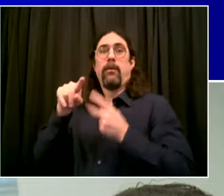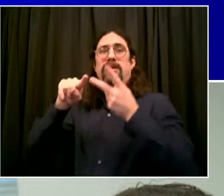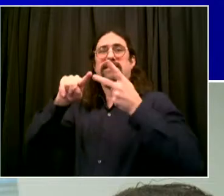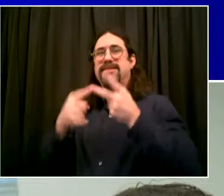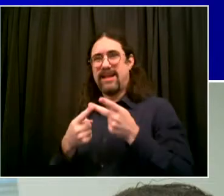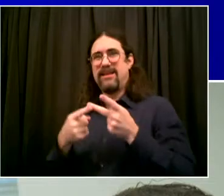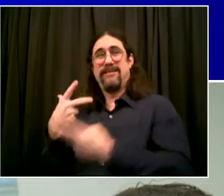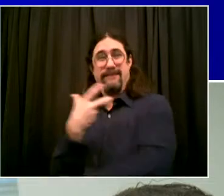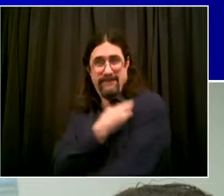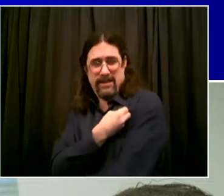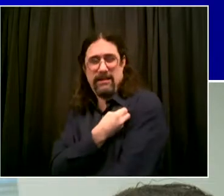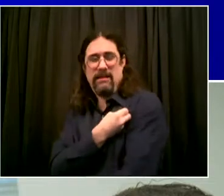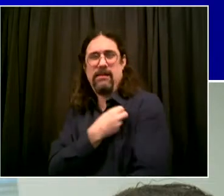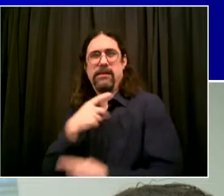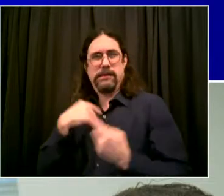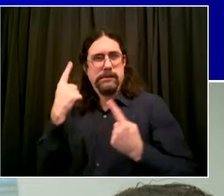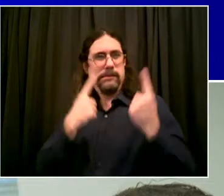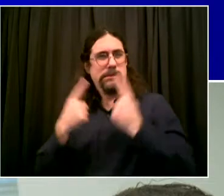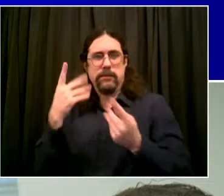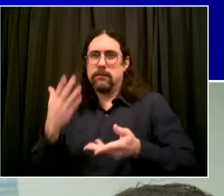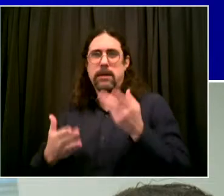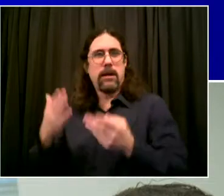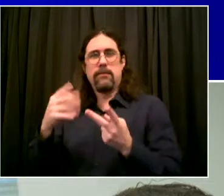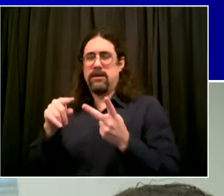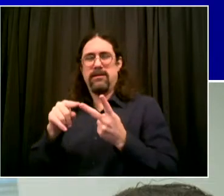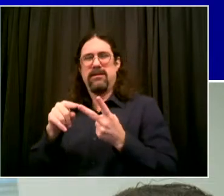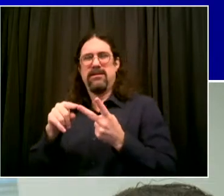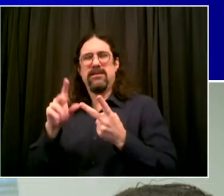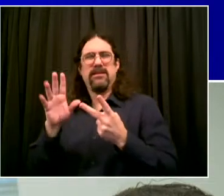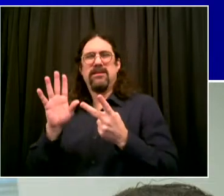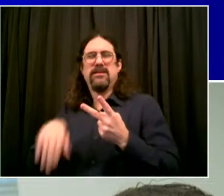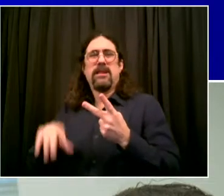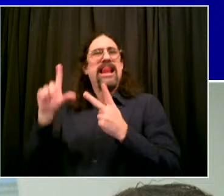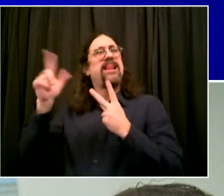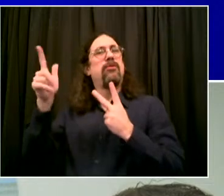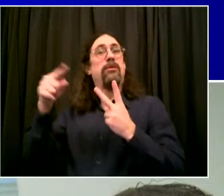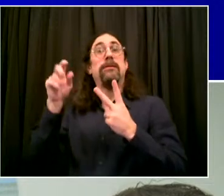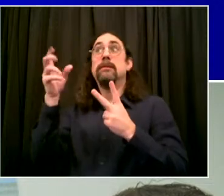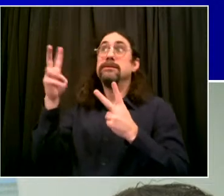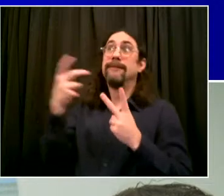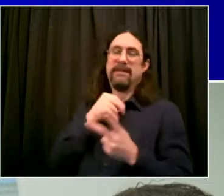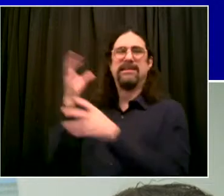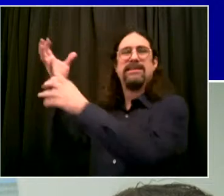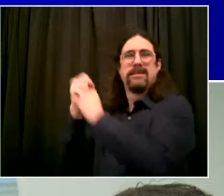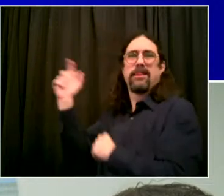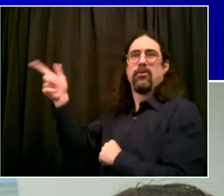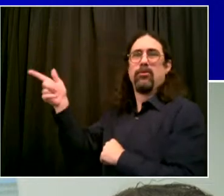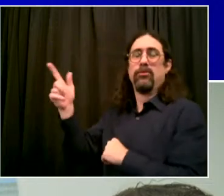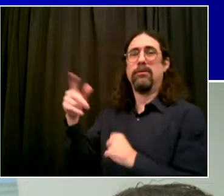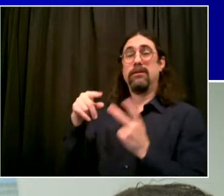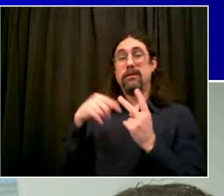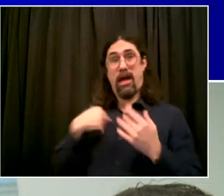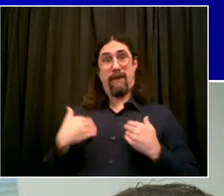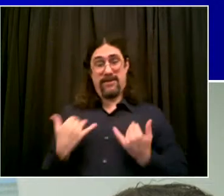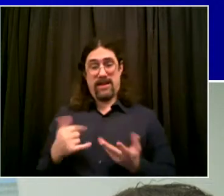WITH OUR SENIORSRS AND YOU WILL HEAR THIS LOUD AND CLEAR. ONE OF I TALKED